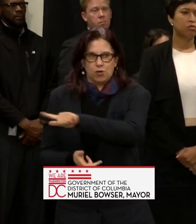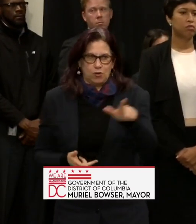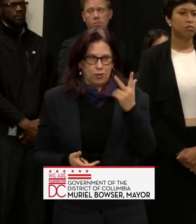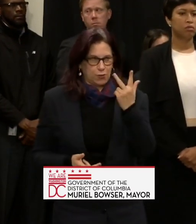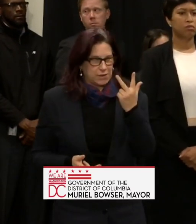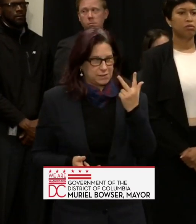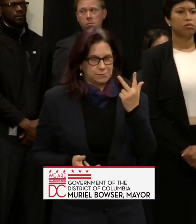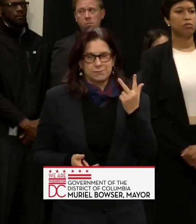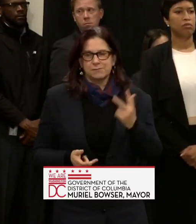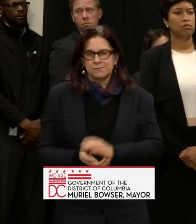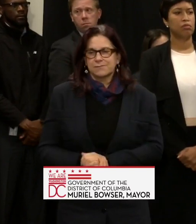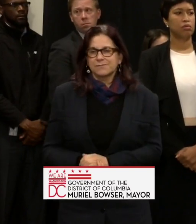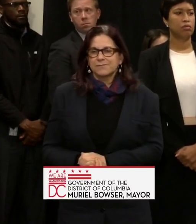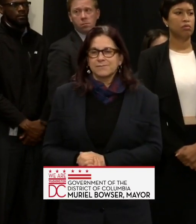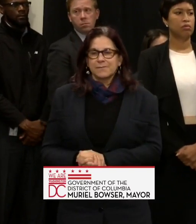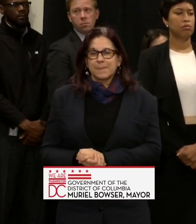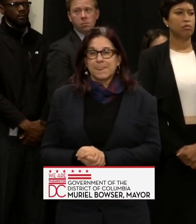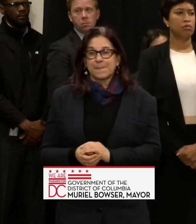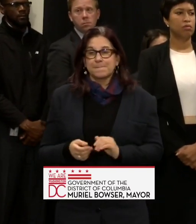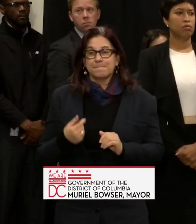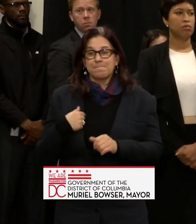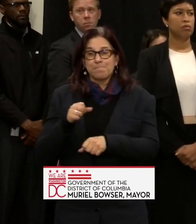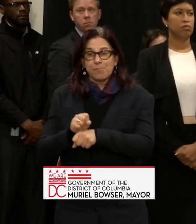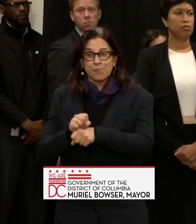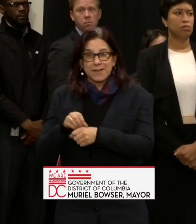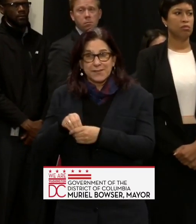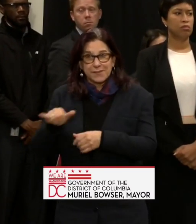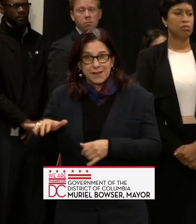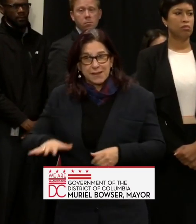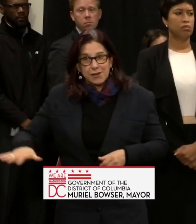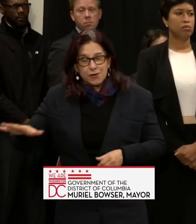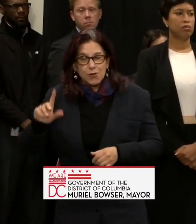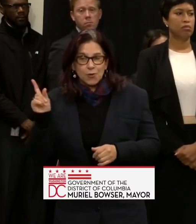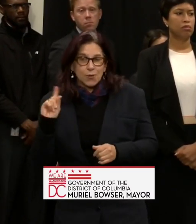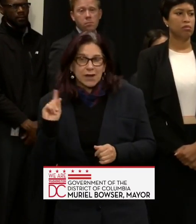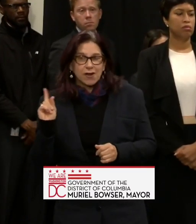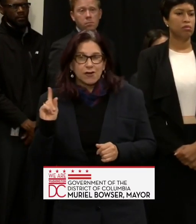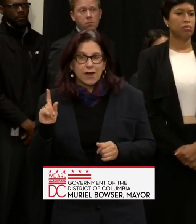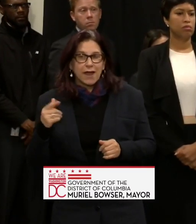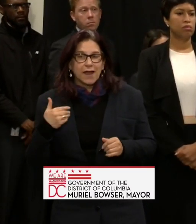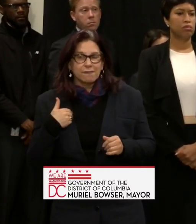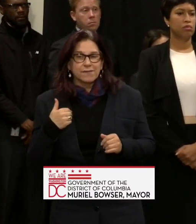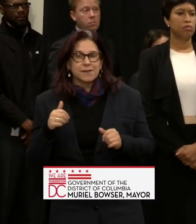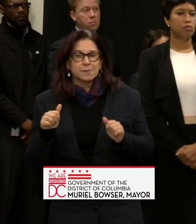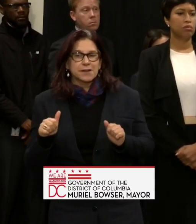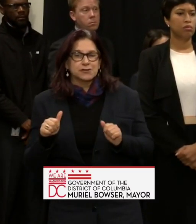WHERE THEY WILL BE HAVING THEIR ABILITY TO EXERCISE THEIR FIRST AMENDMENT RIGHTS AND I KNOW THE PARK POLICE HAVE BEEN WORKING